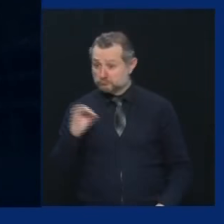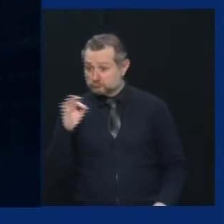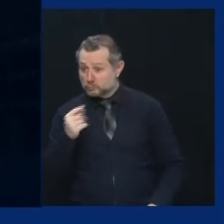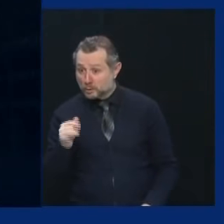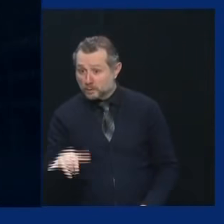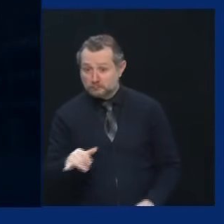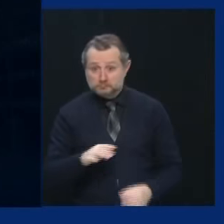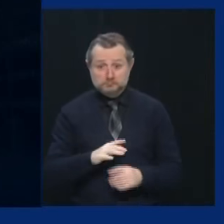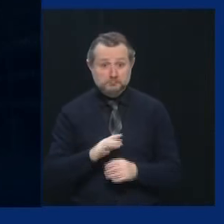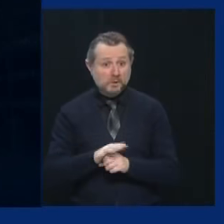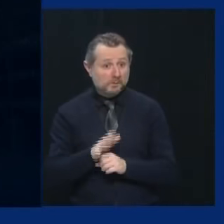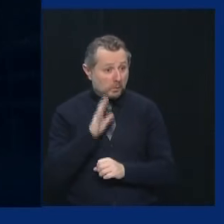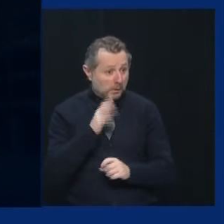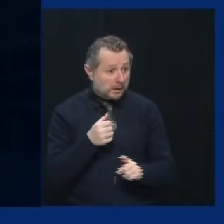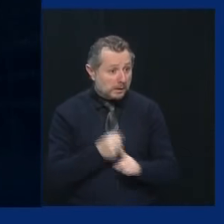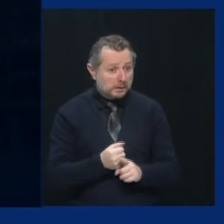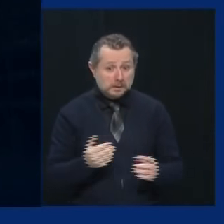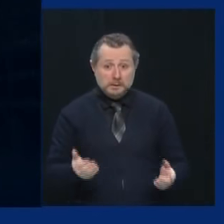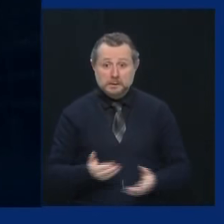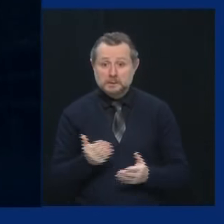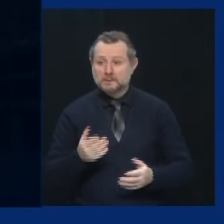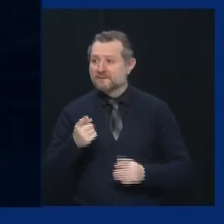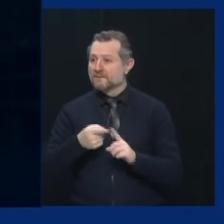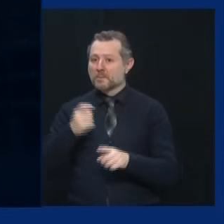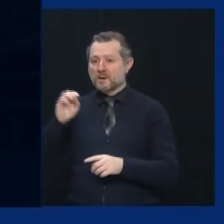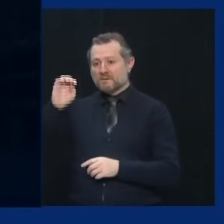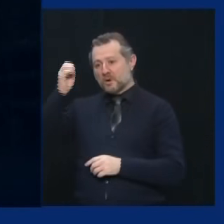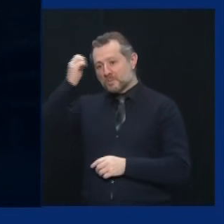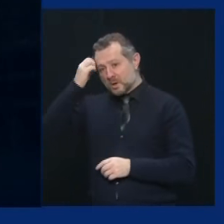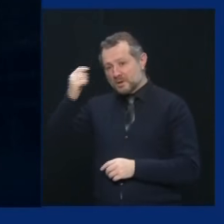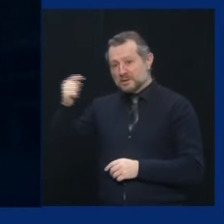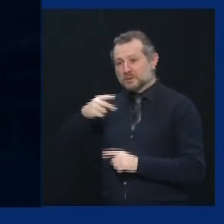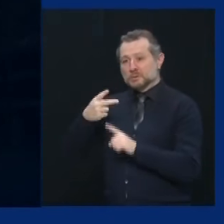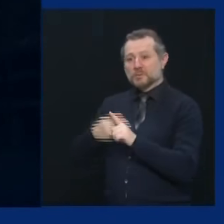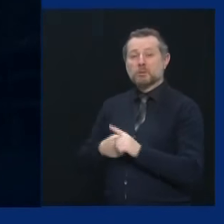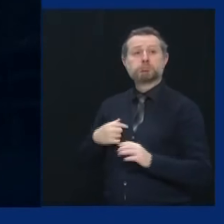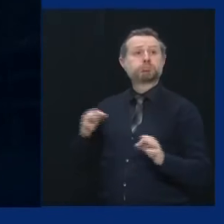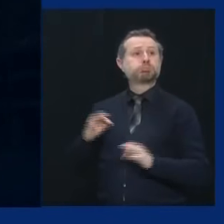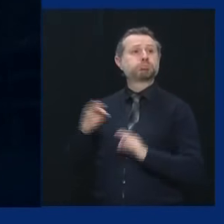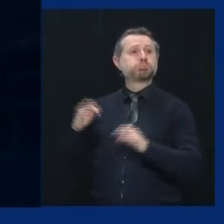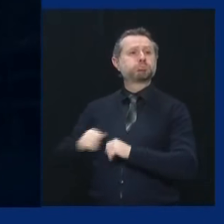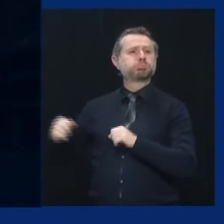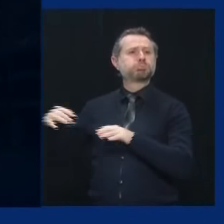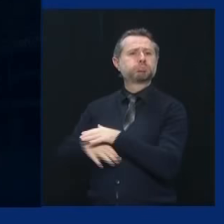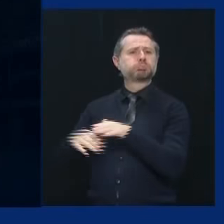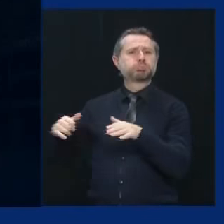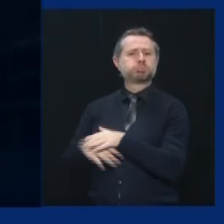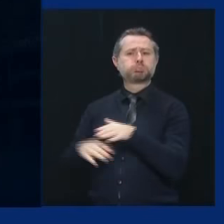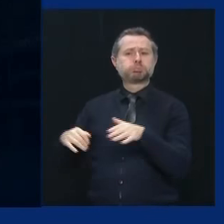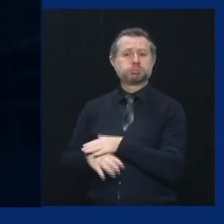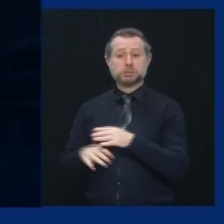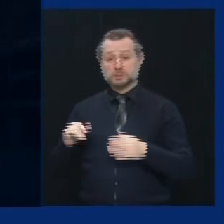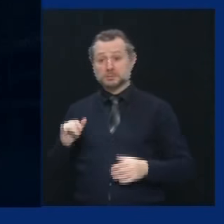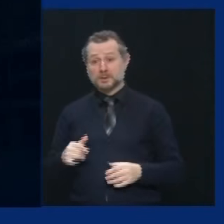OF COVID.